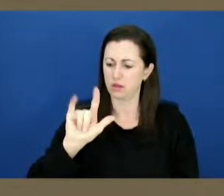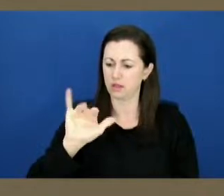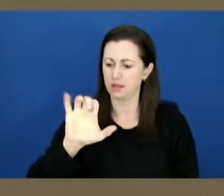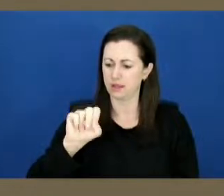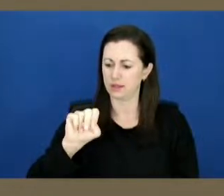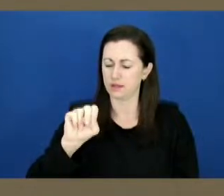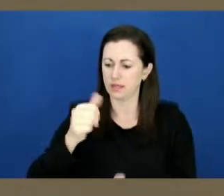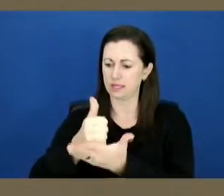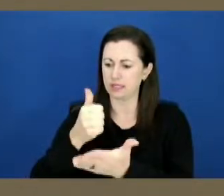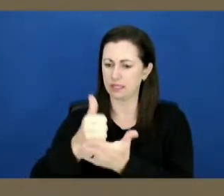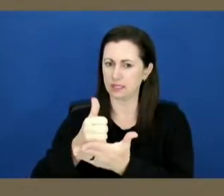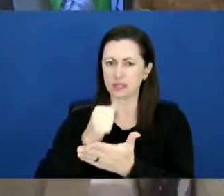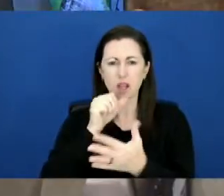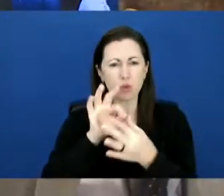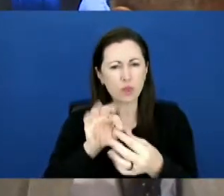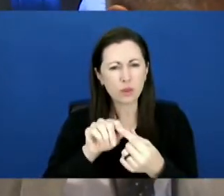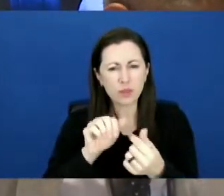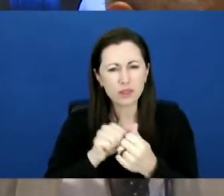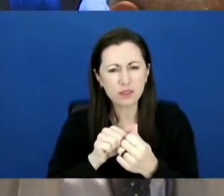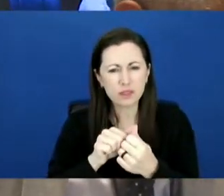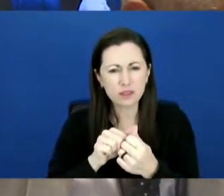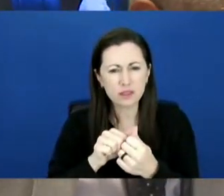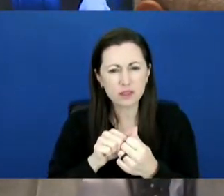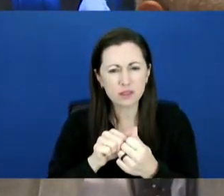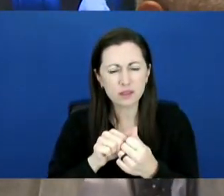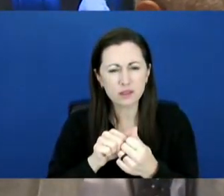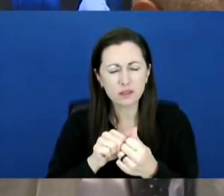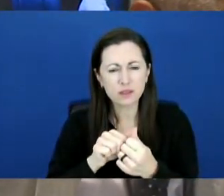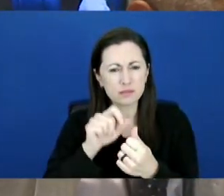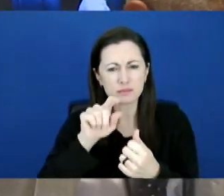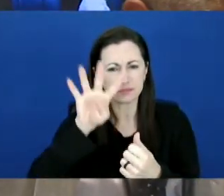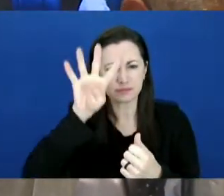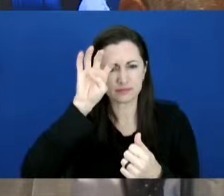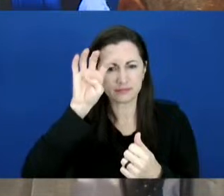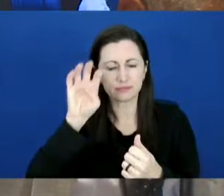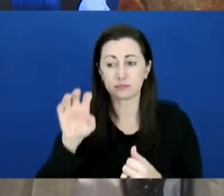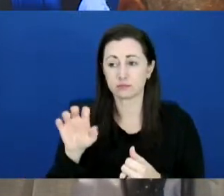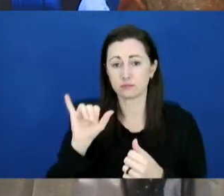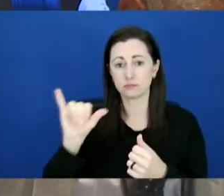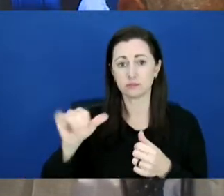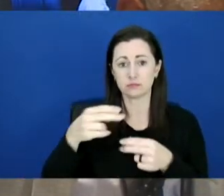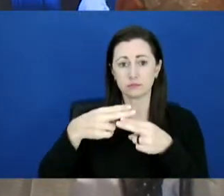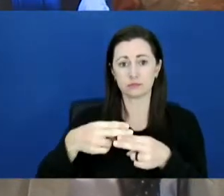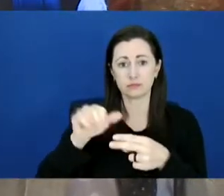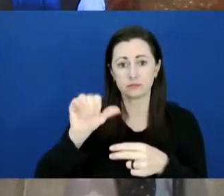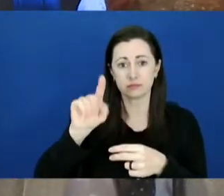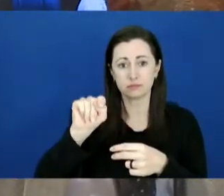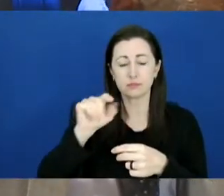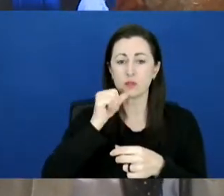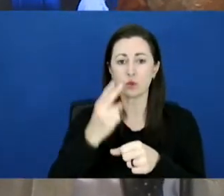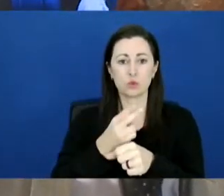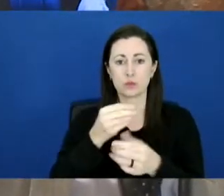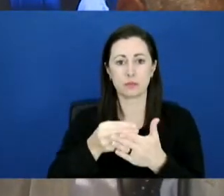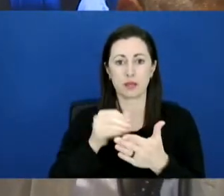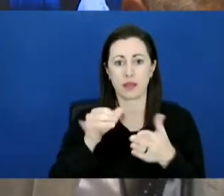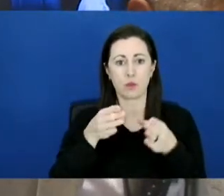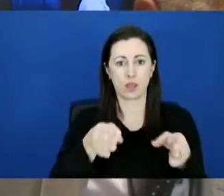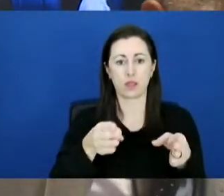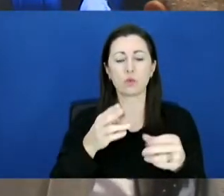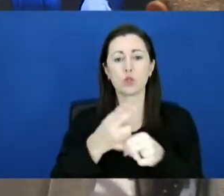THE PROGRAM. A CRIMINAL AIL YENS -- ALIEN